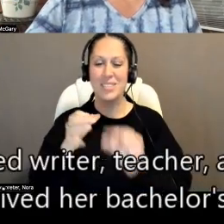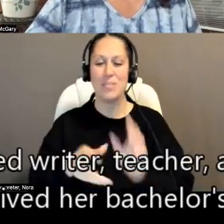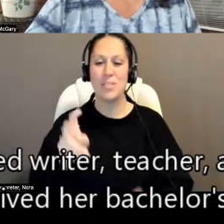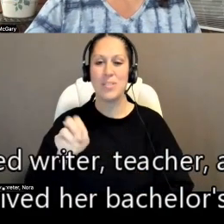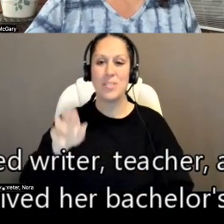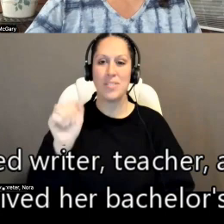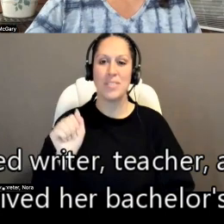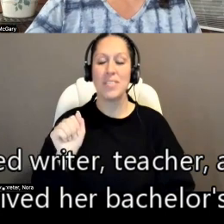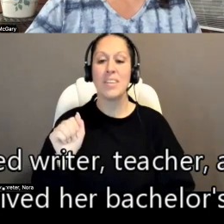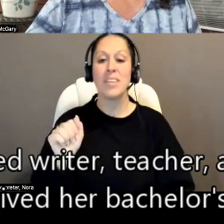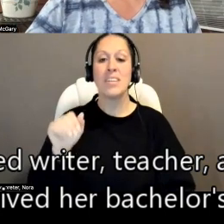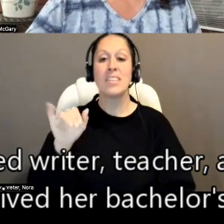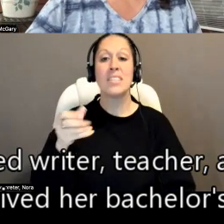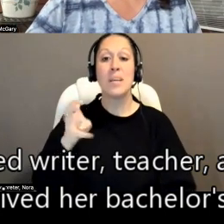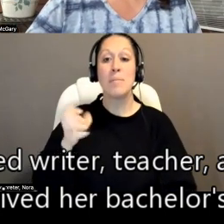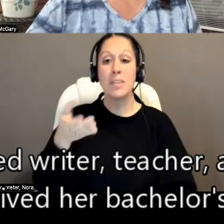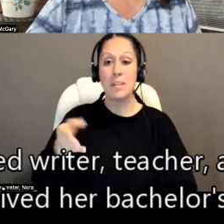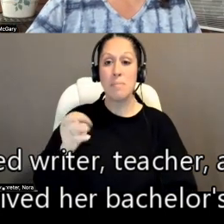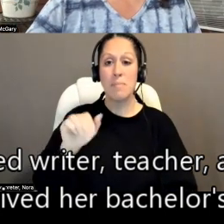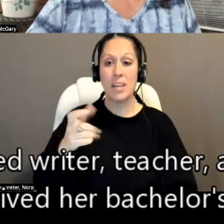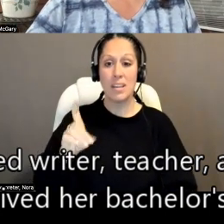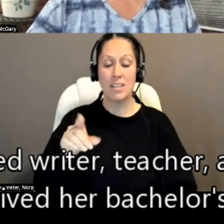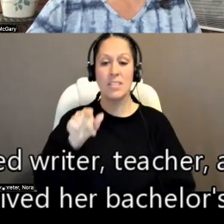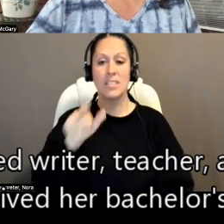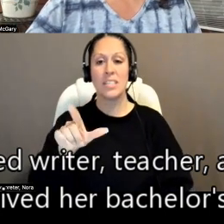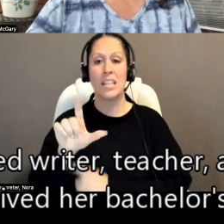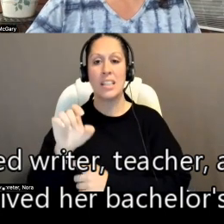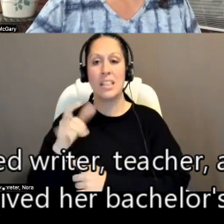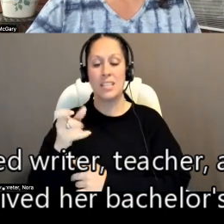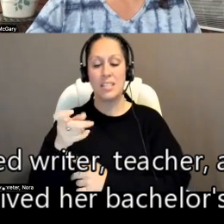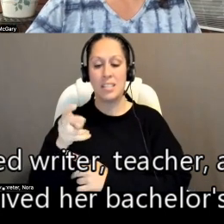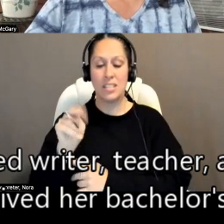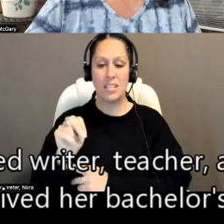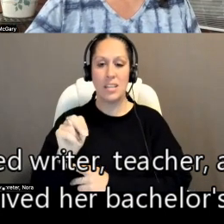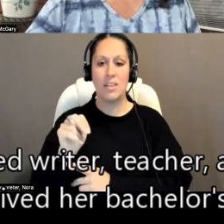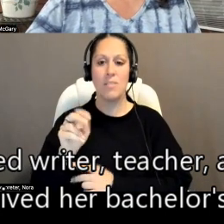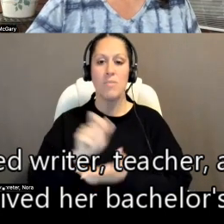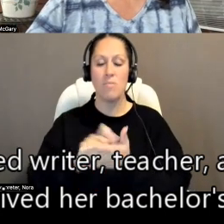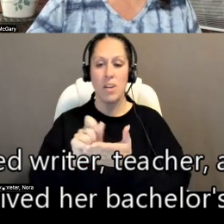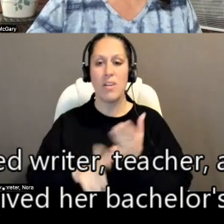Jamie is a Lexington-based writer, teacher, and sculptural artist who received her